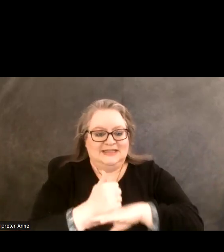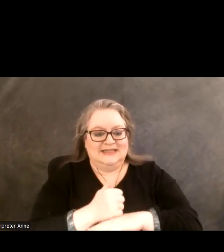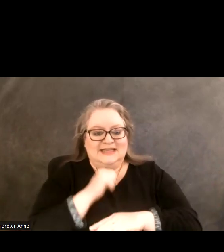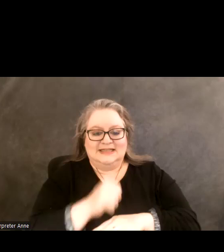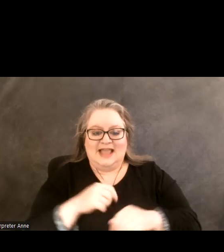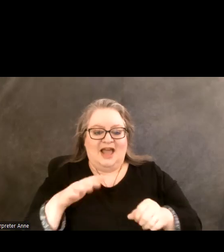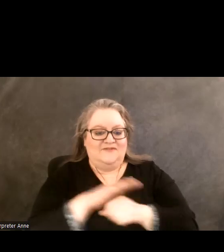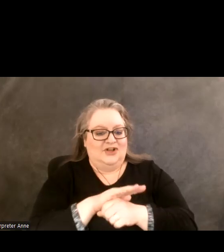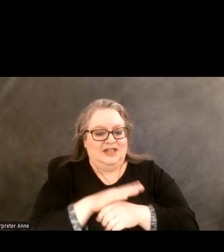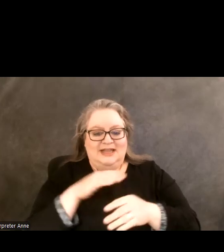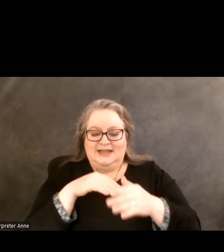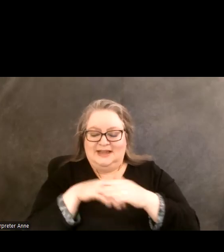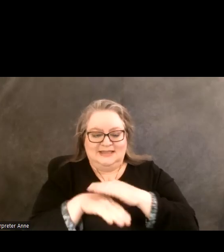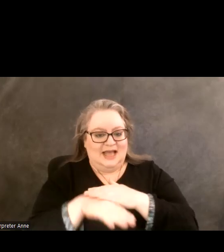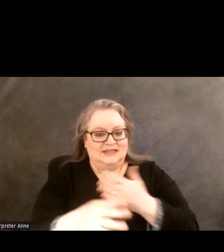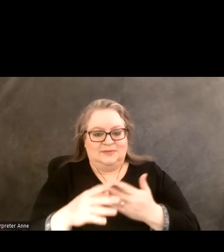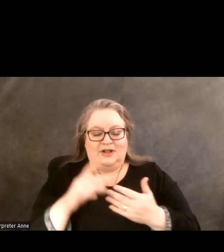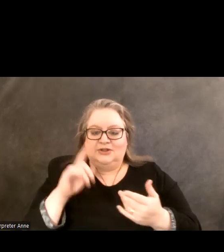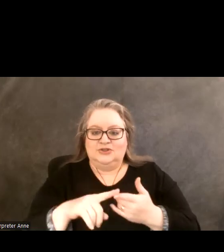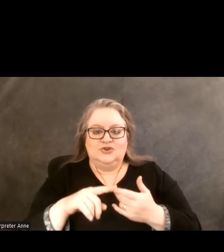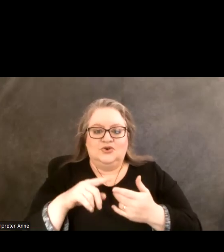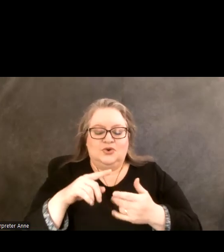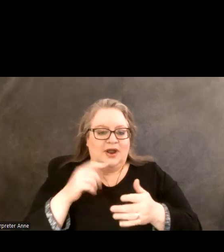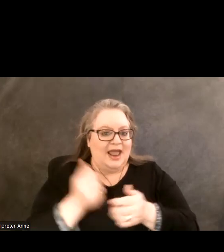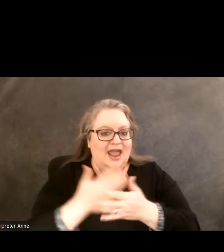accessible to absolutely everyone in absolutely every